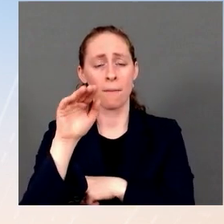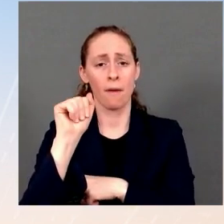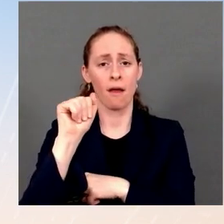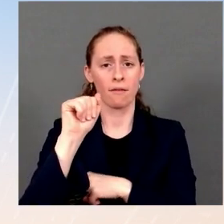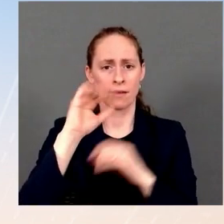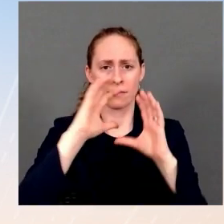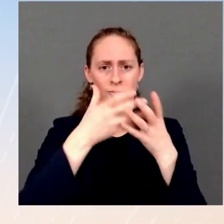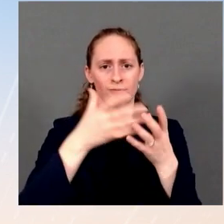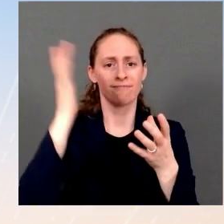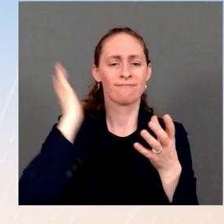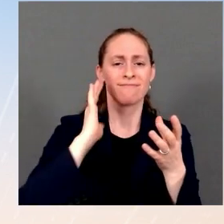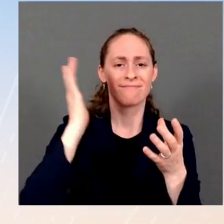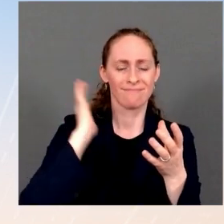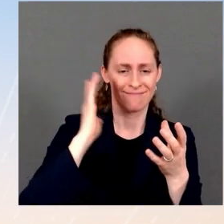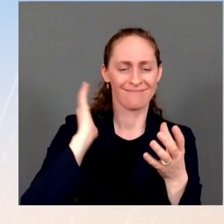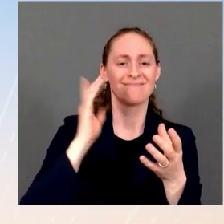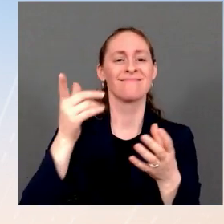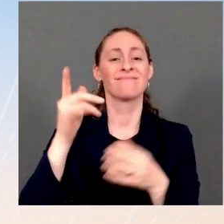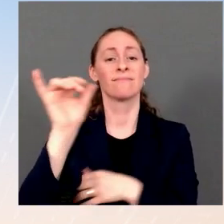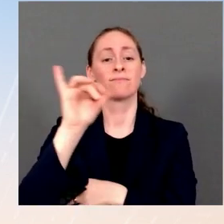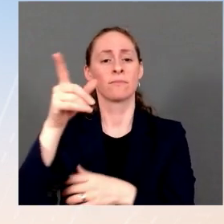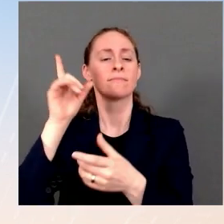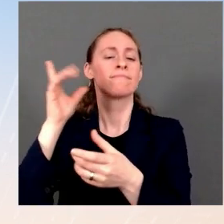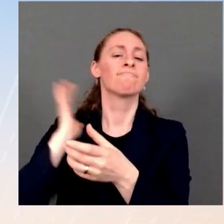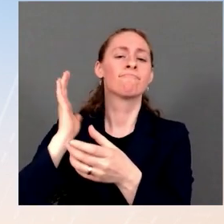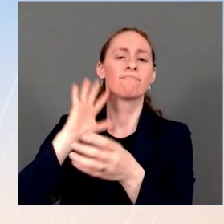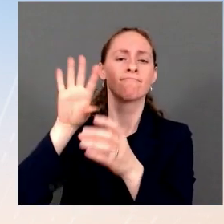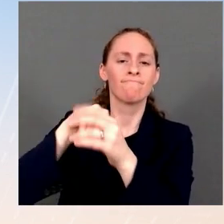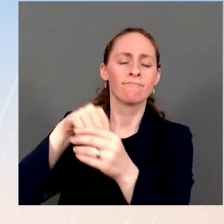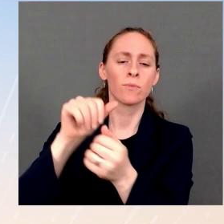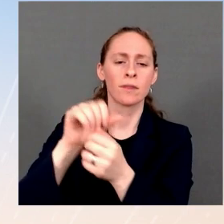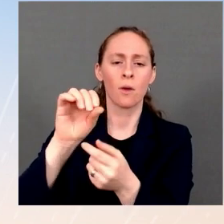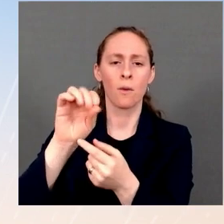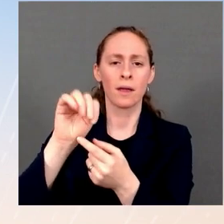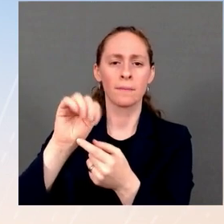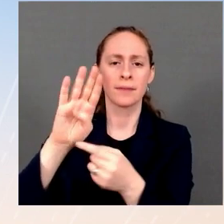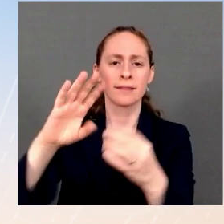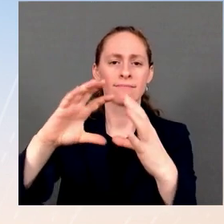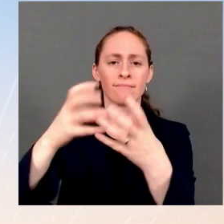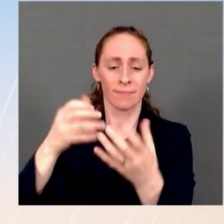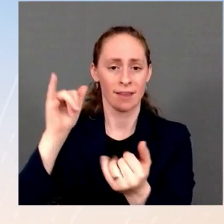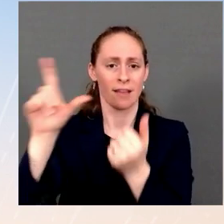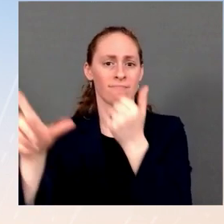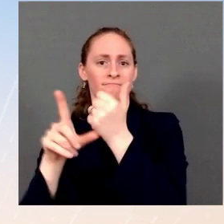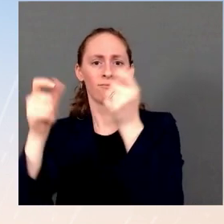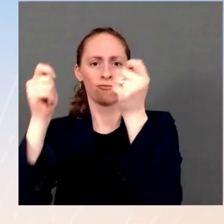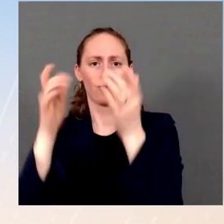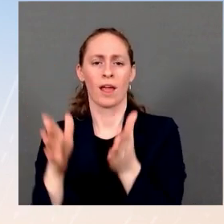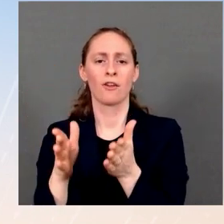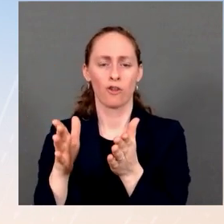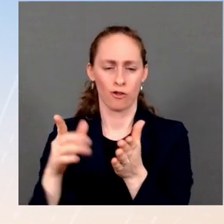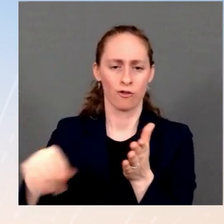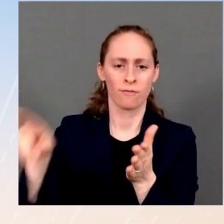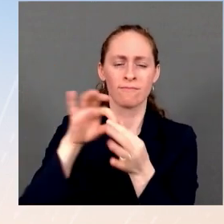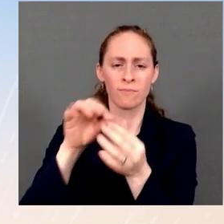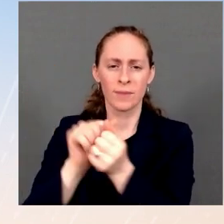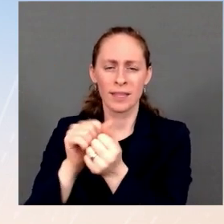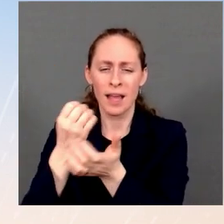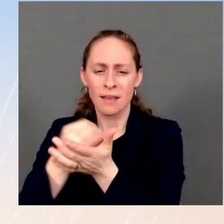as Deputy Director of Energy Policy for the Domestic Policy Council; and as a Senior Director for Cabinet Affairs.